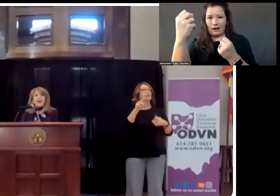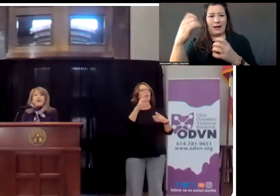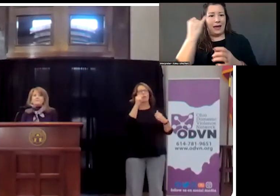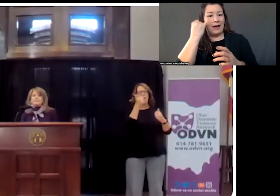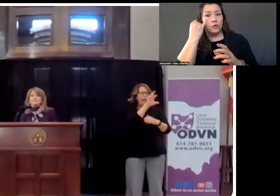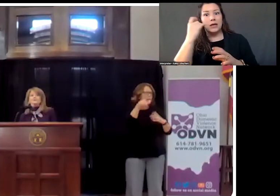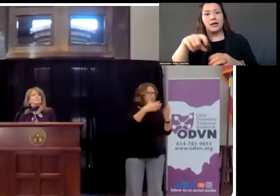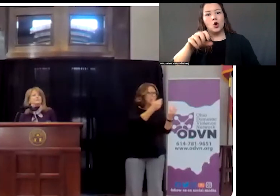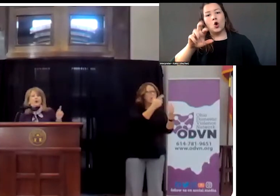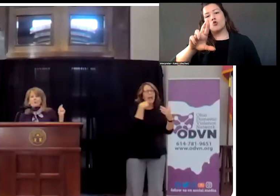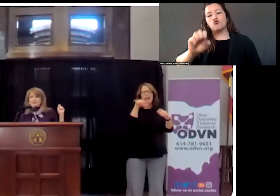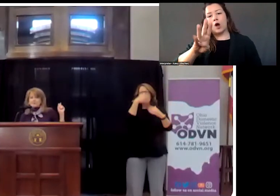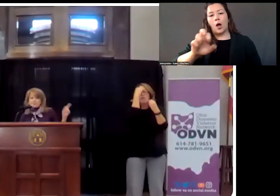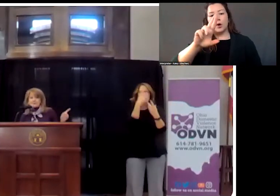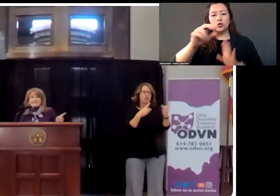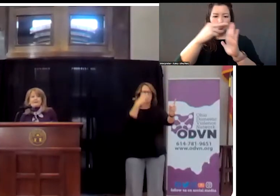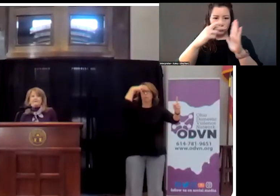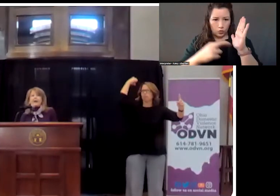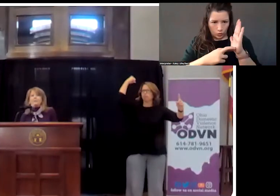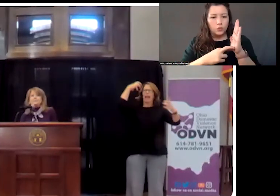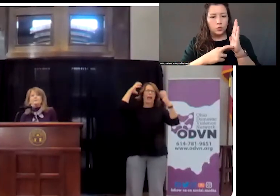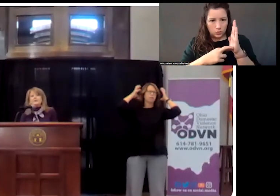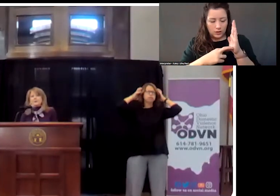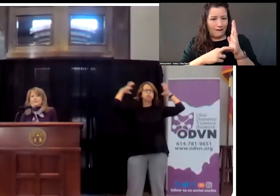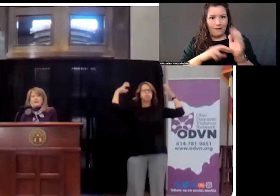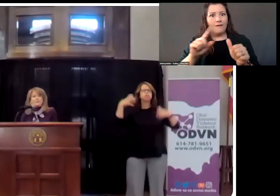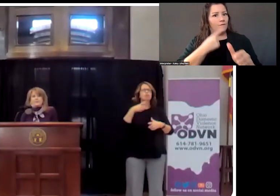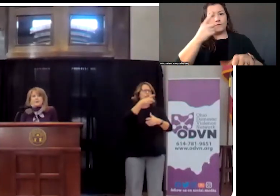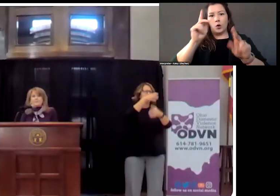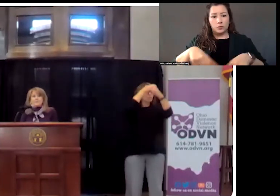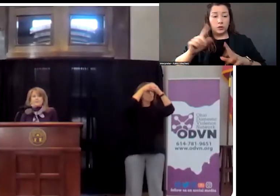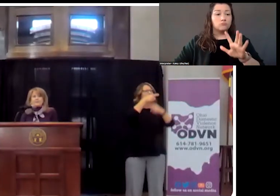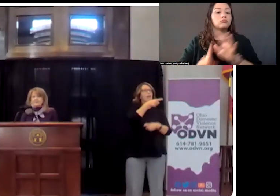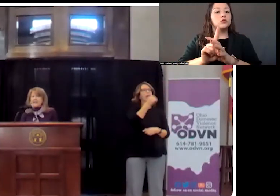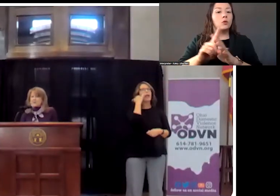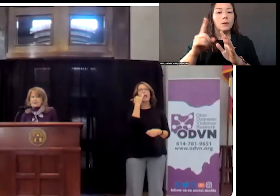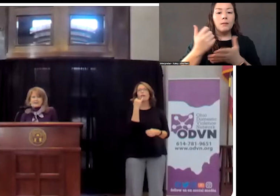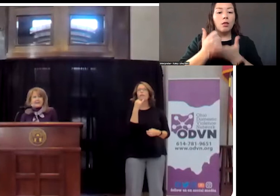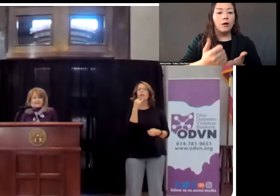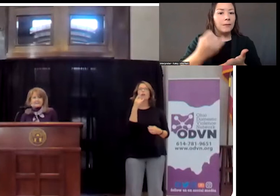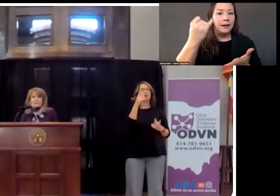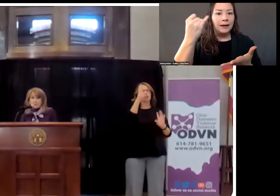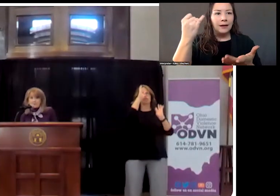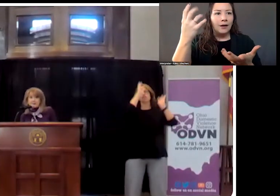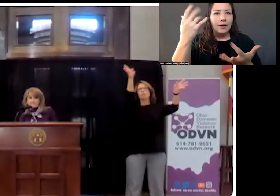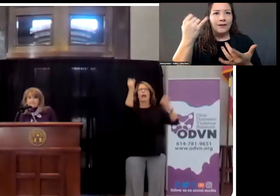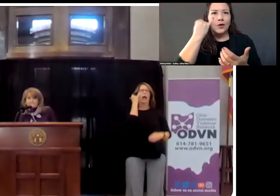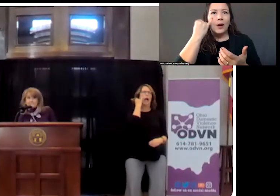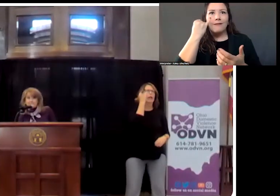and the person who is always the first in line to help you when you come up with even harebrained ideas like Walk a Mile in her Shoes